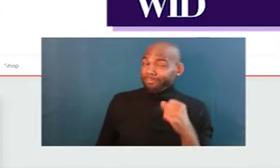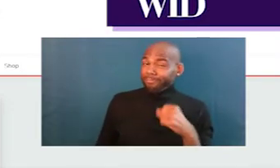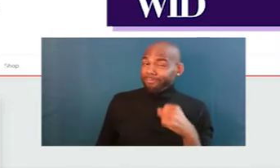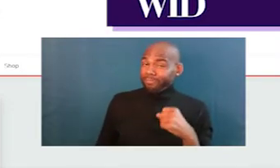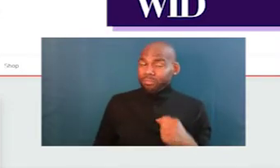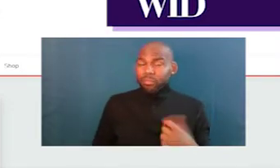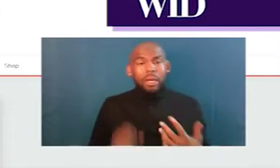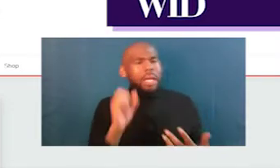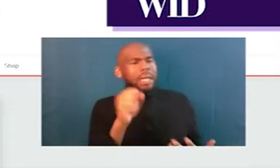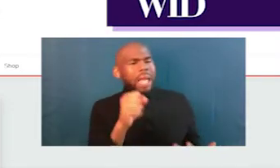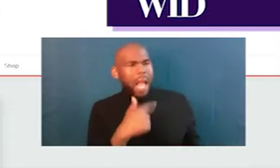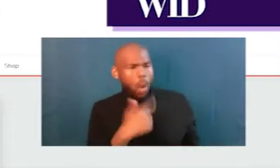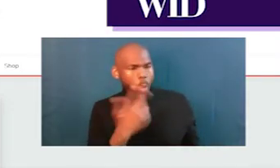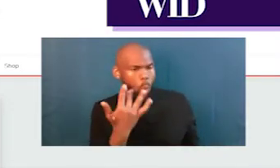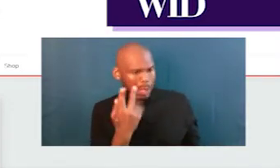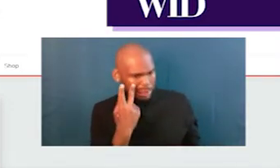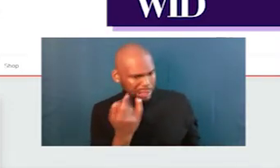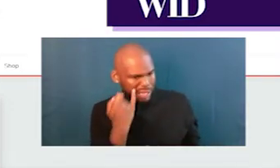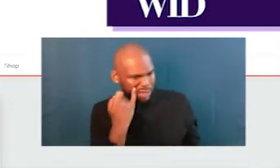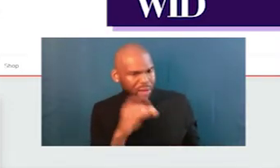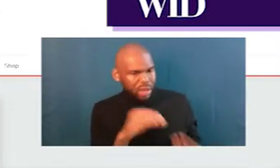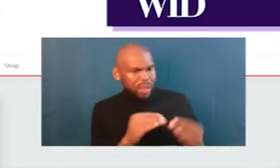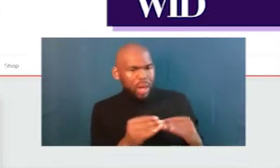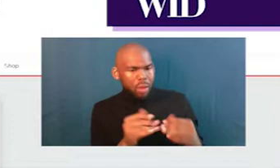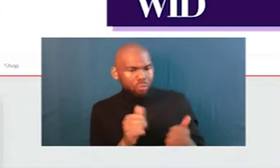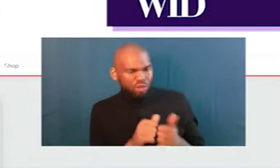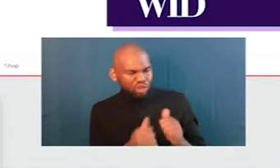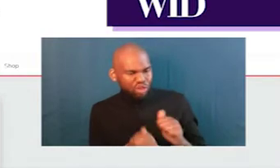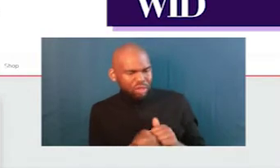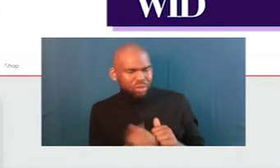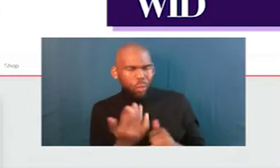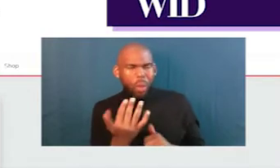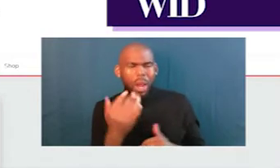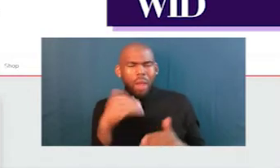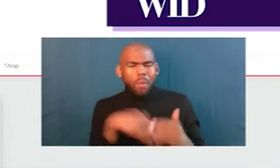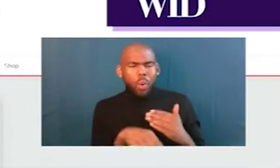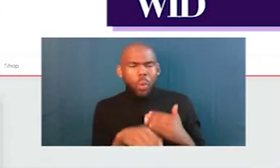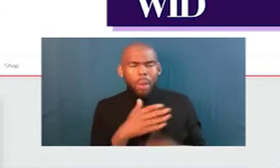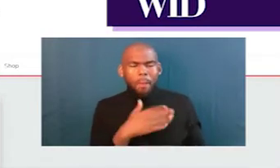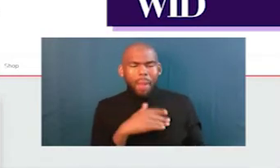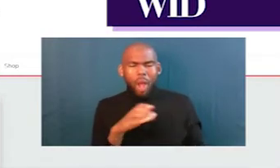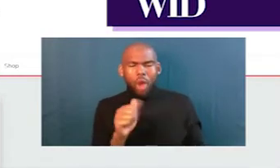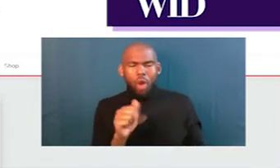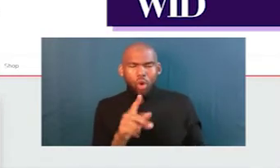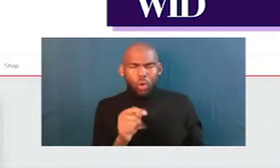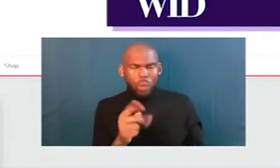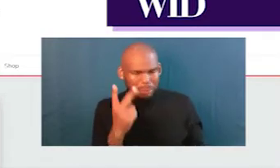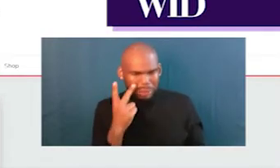Yeah, I look for that number to change. I'll go to my cart and see.